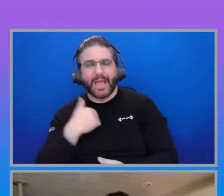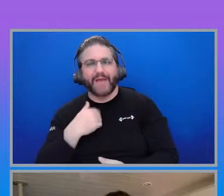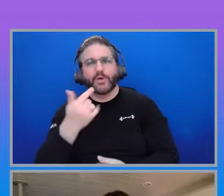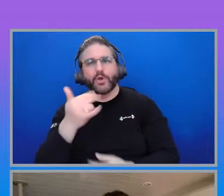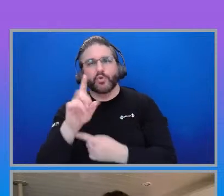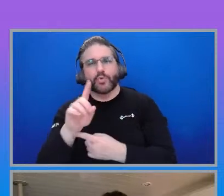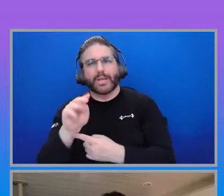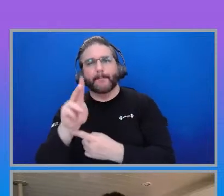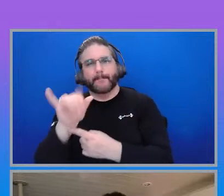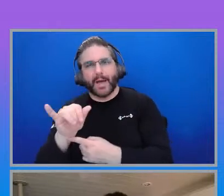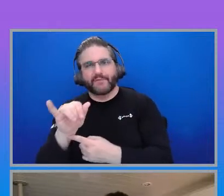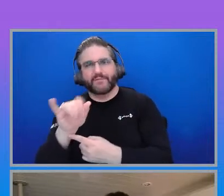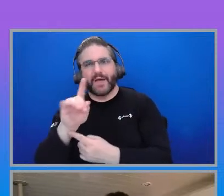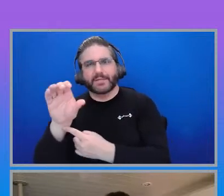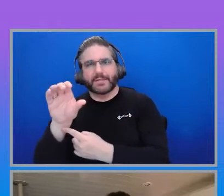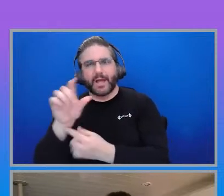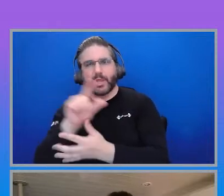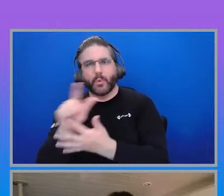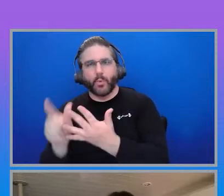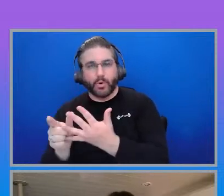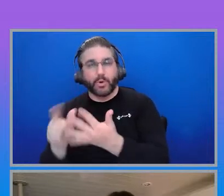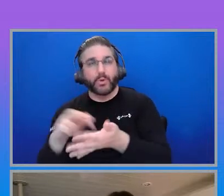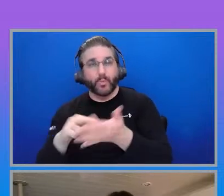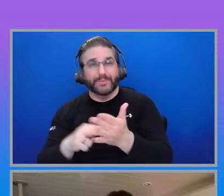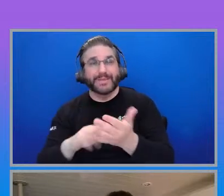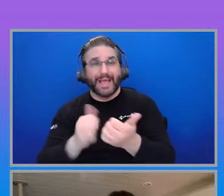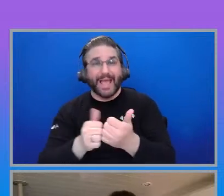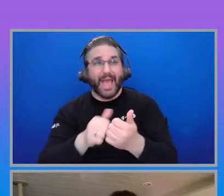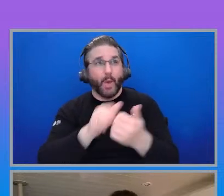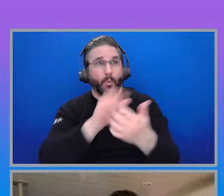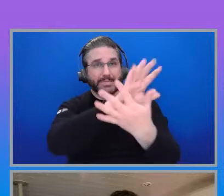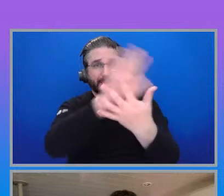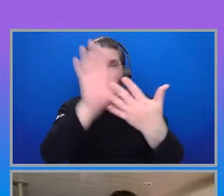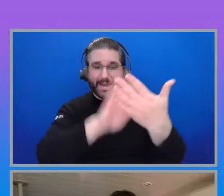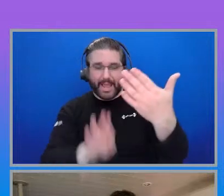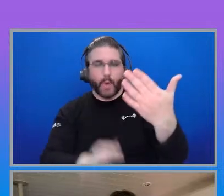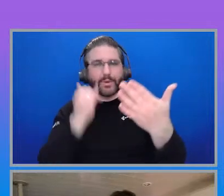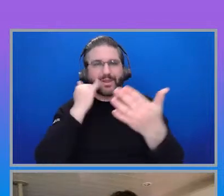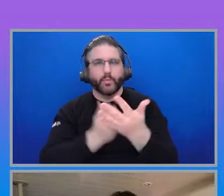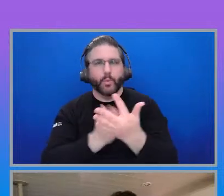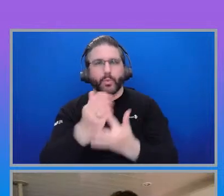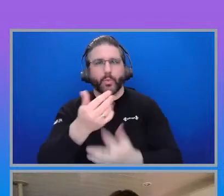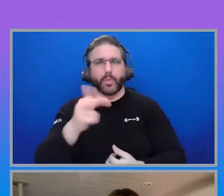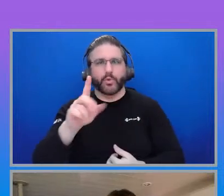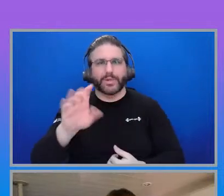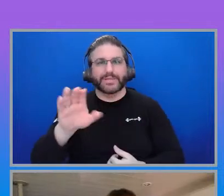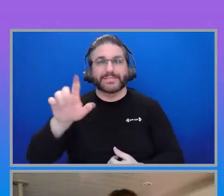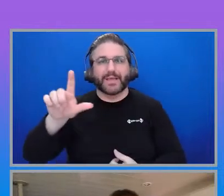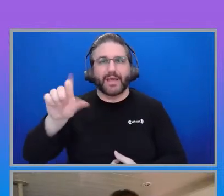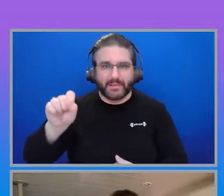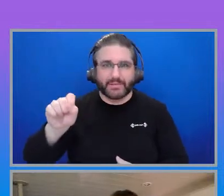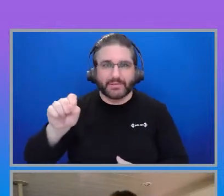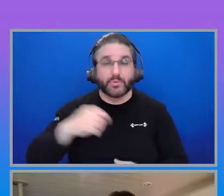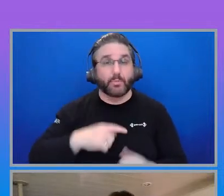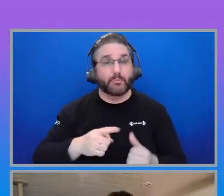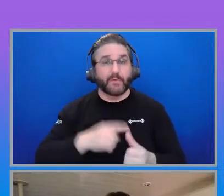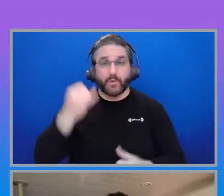modified document order, which is the order things are laid out when you're traversing grid